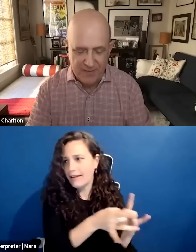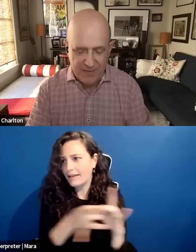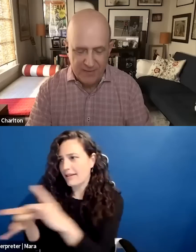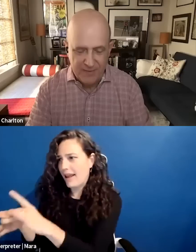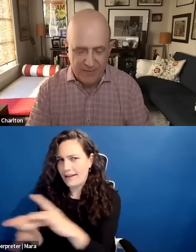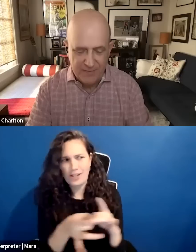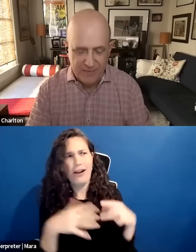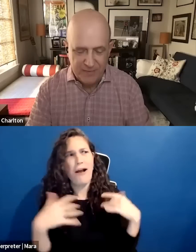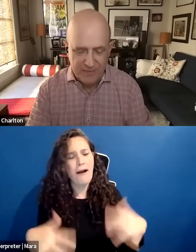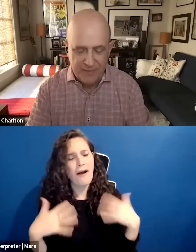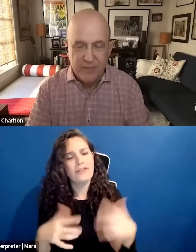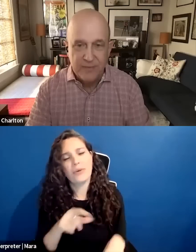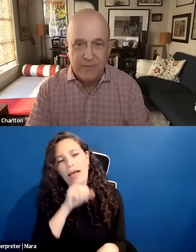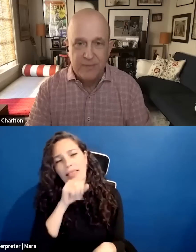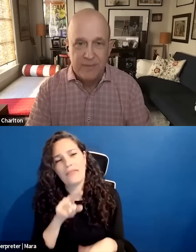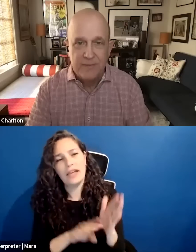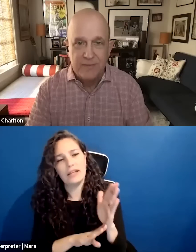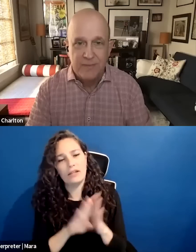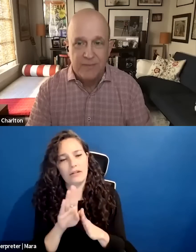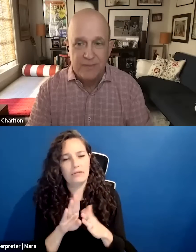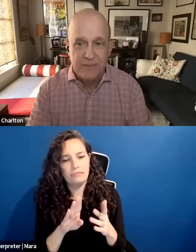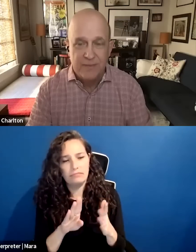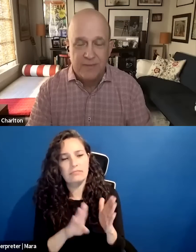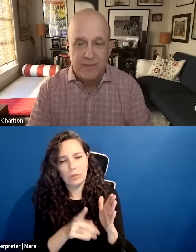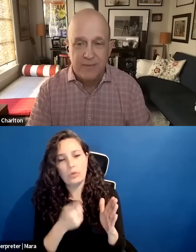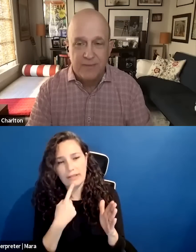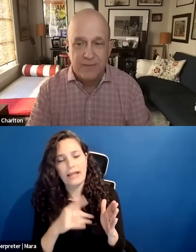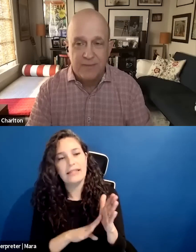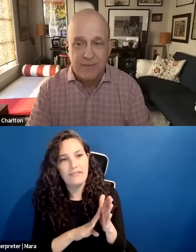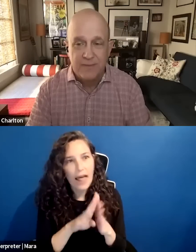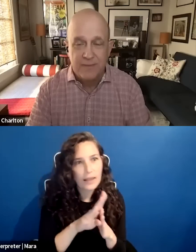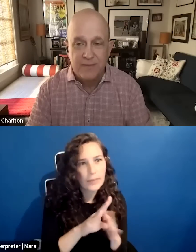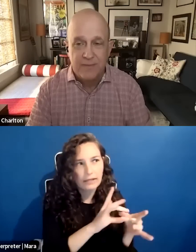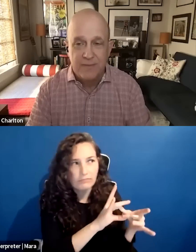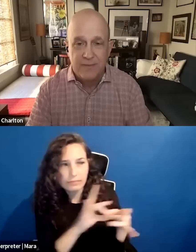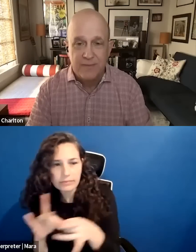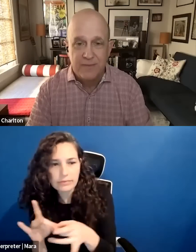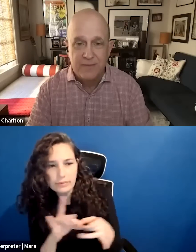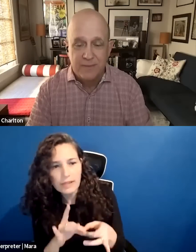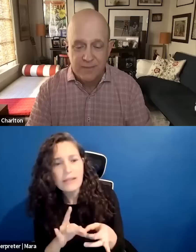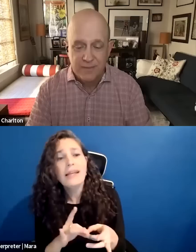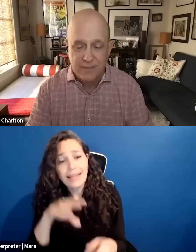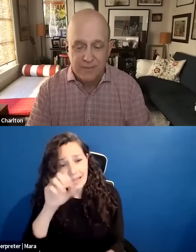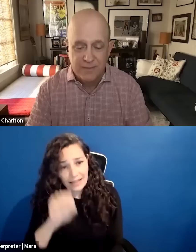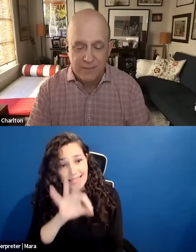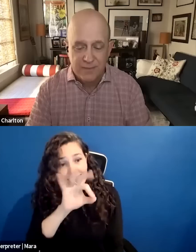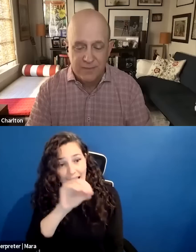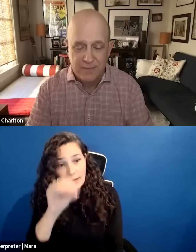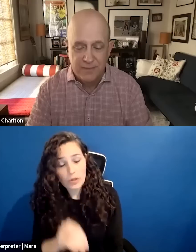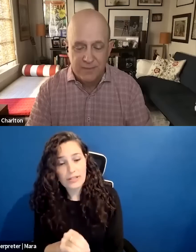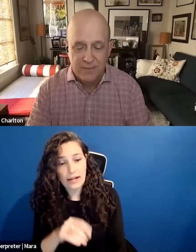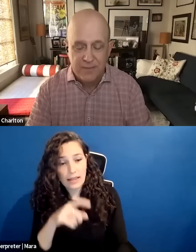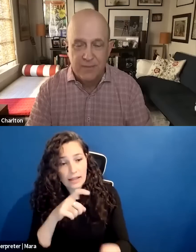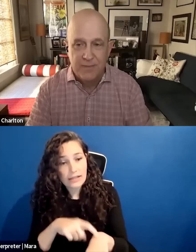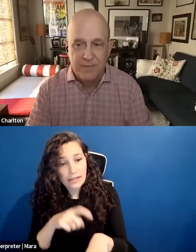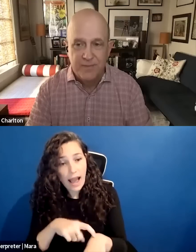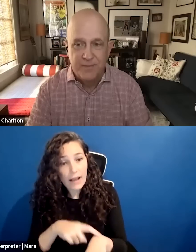"Oh yeah, that's what we can do with that 90% of our time." Like my agents and managers have helped me tremendously in these things. But it's like, okay, what else do we do?